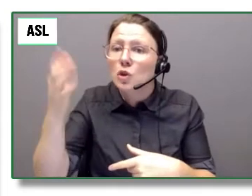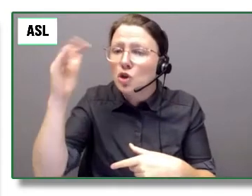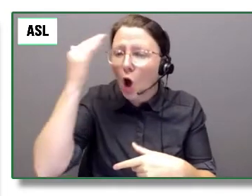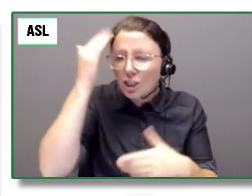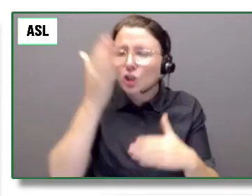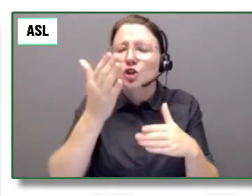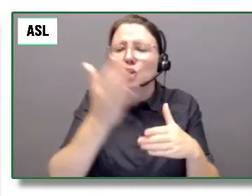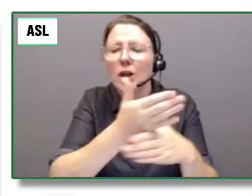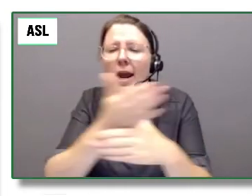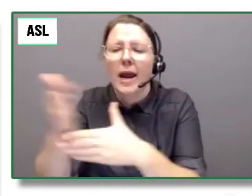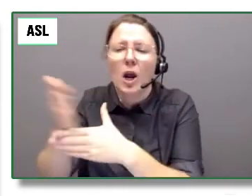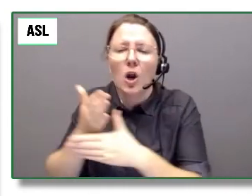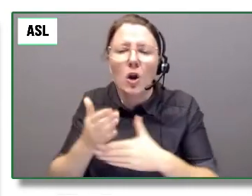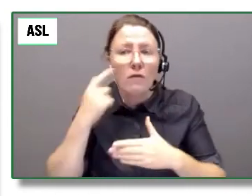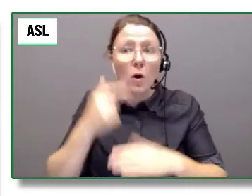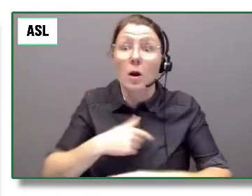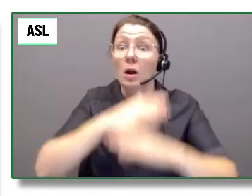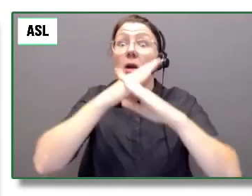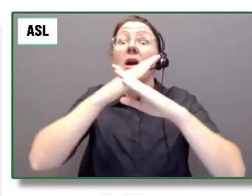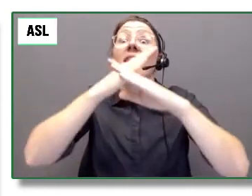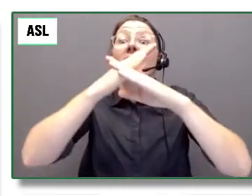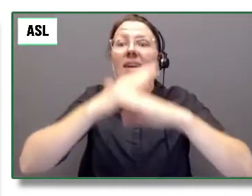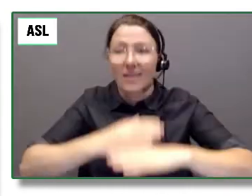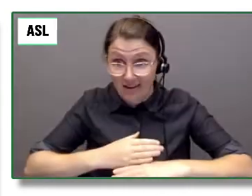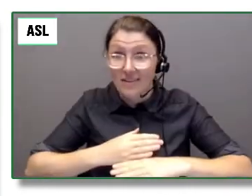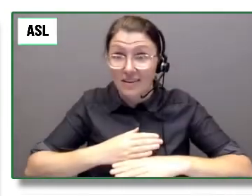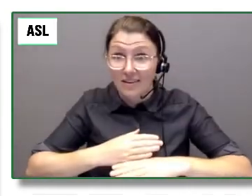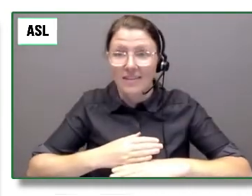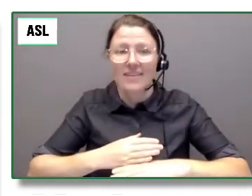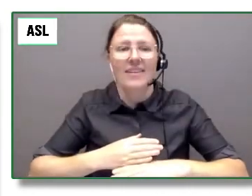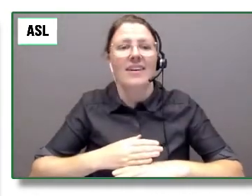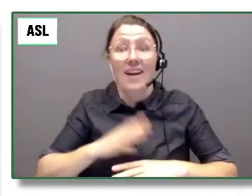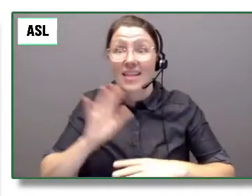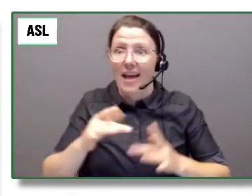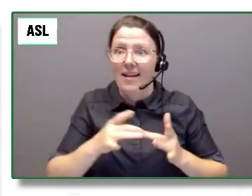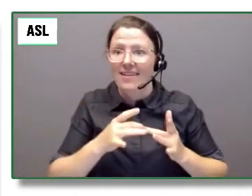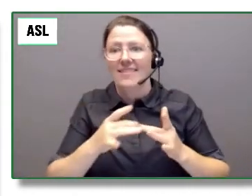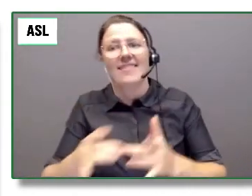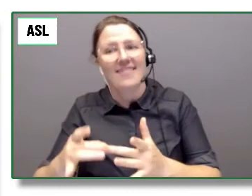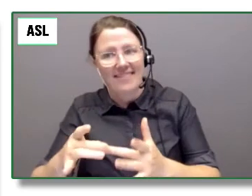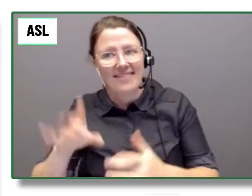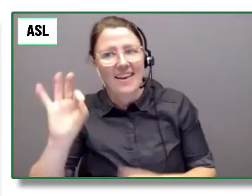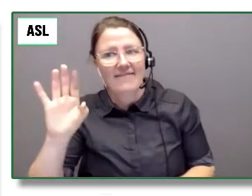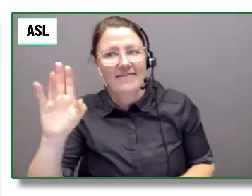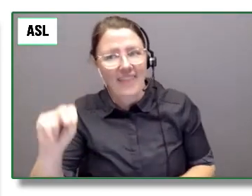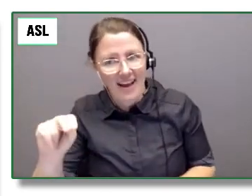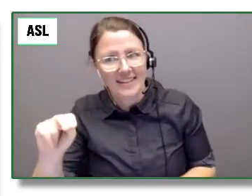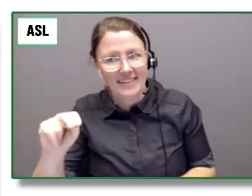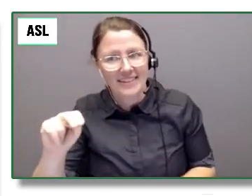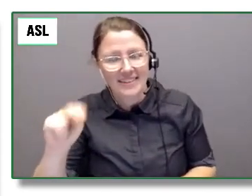And then we get to the fun stuff. And then we get to the place where all